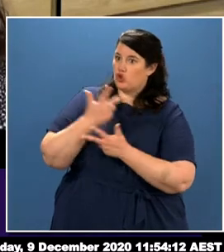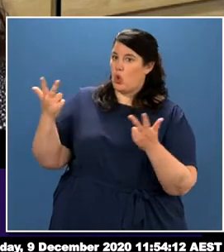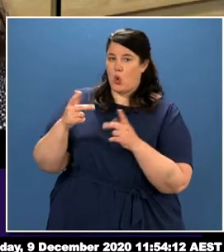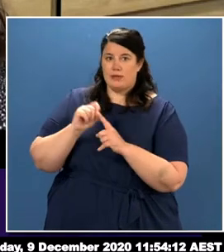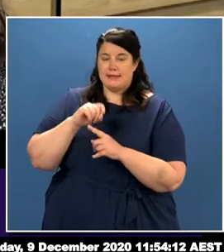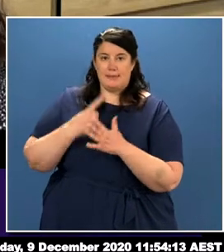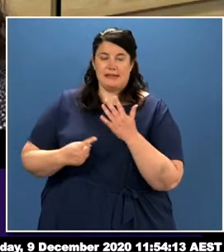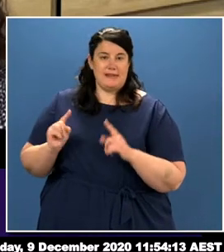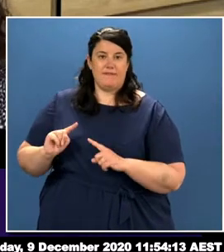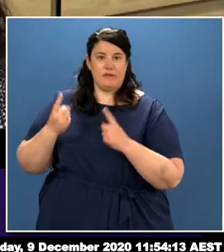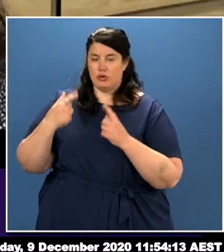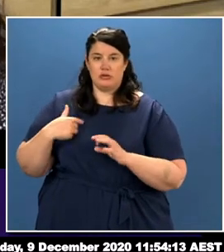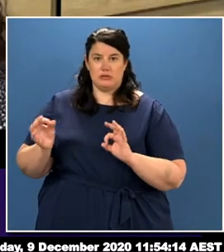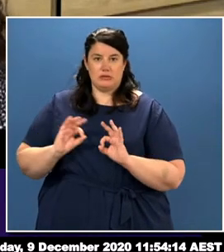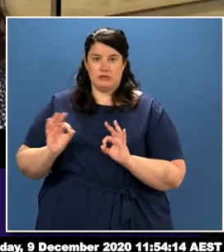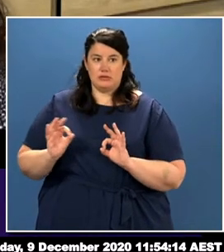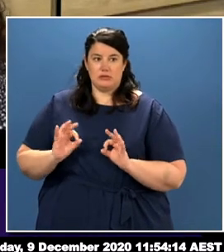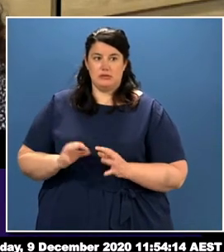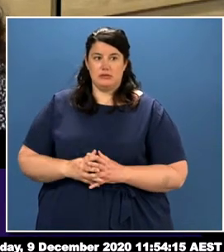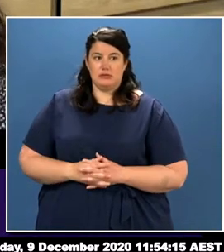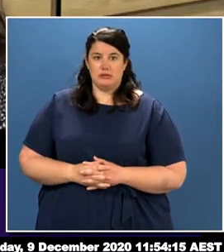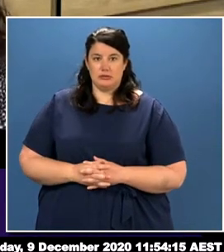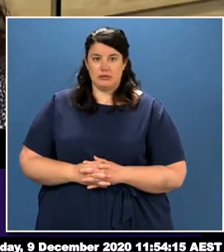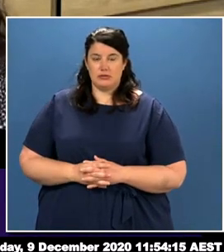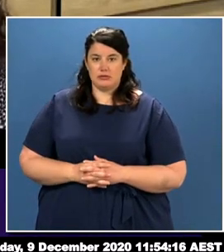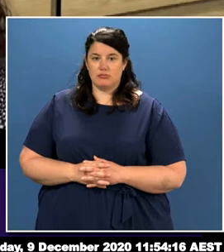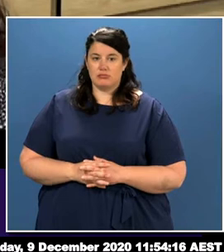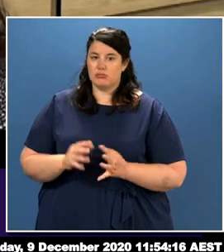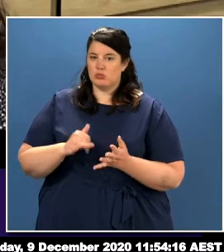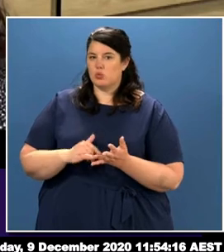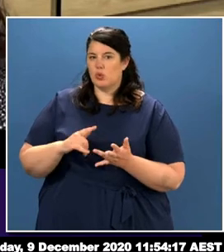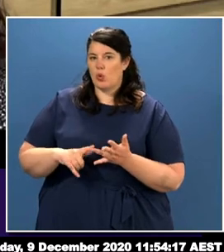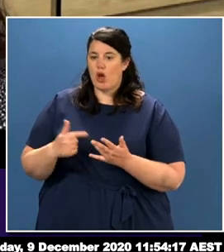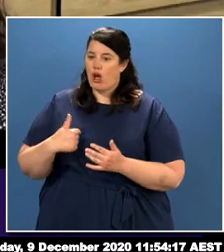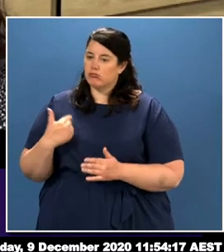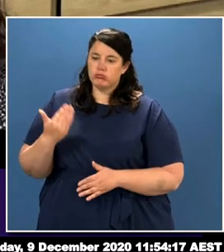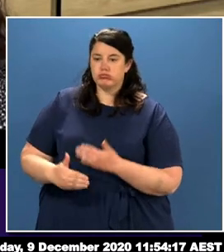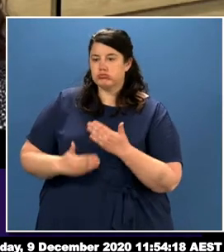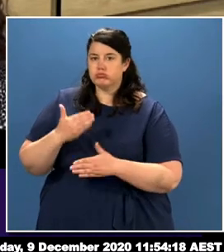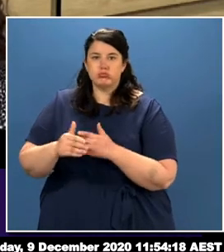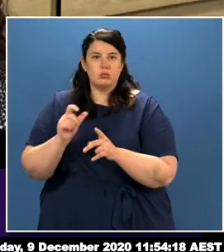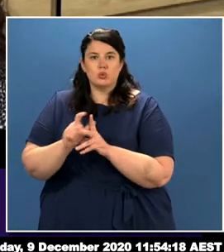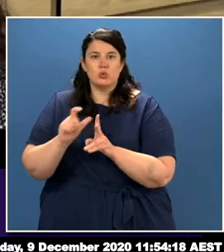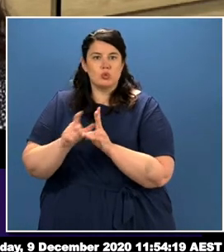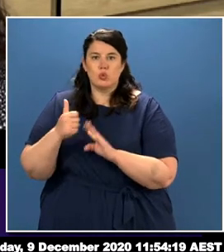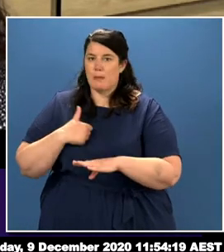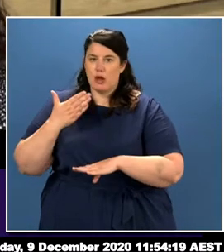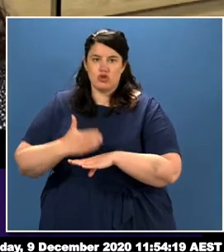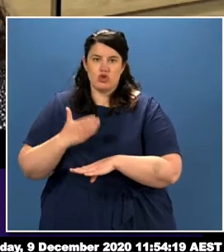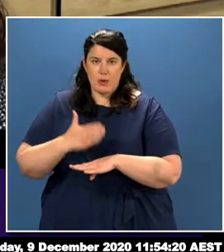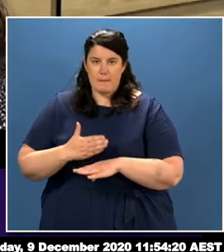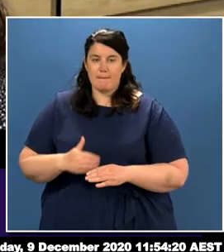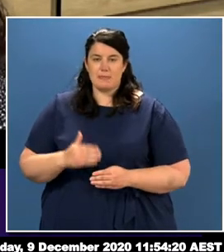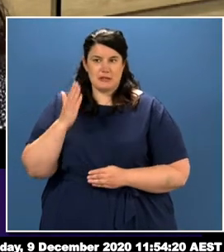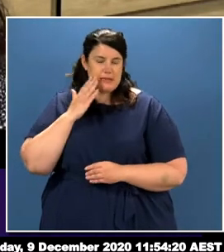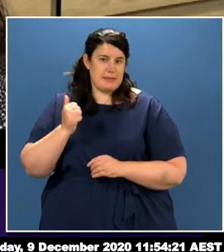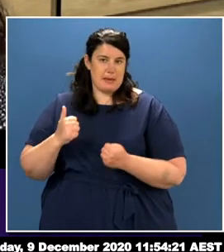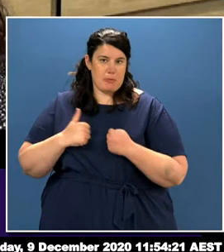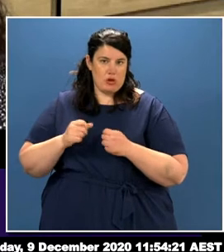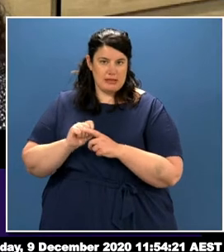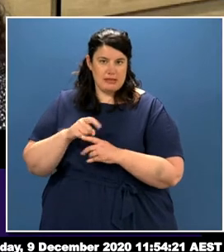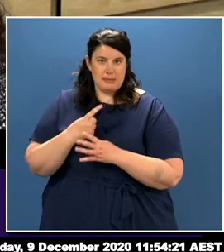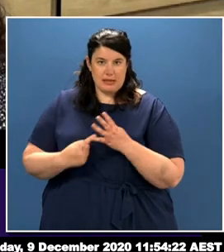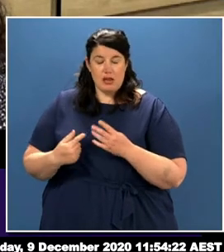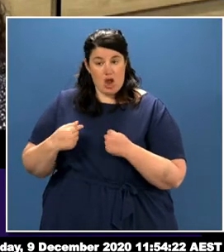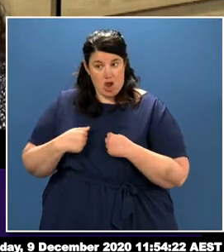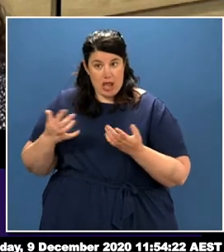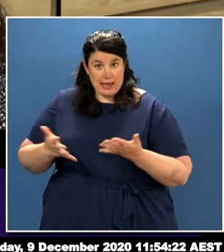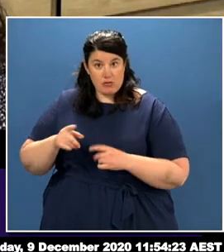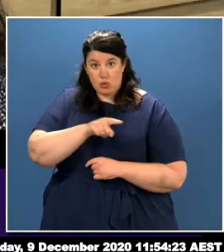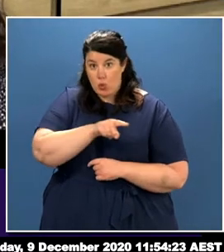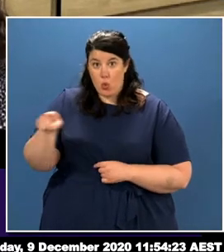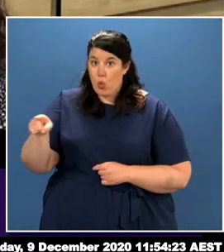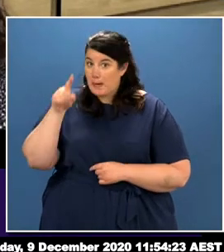say "I need this" or "I need that", and go --- encourage people, it is